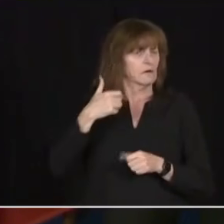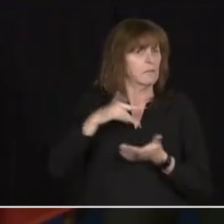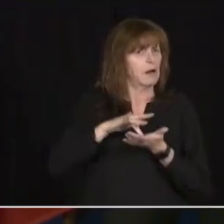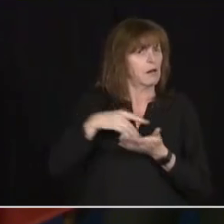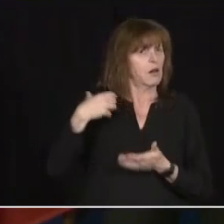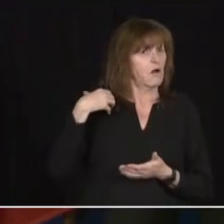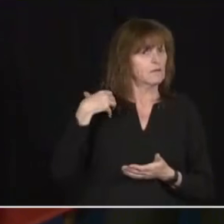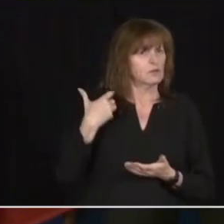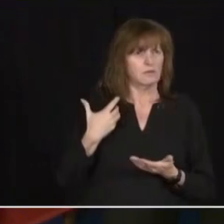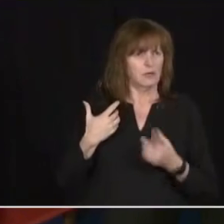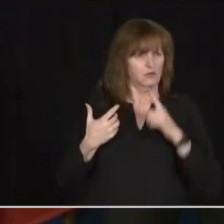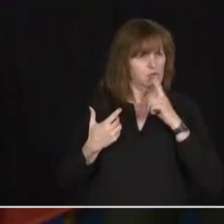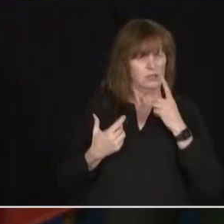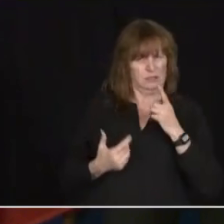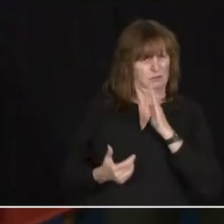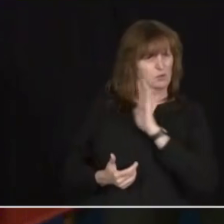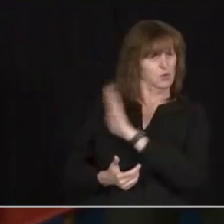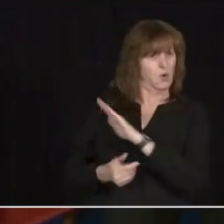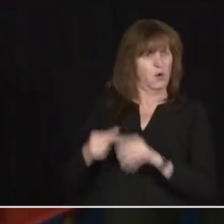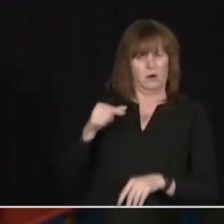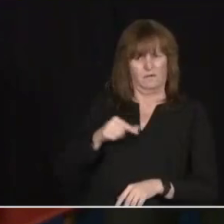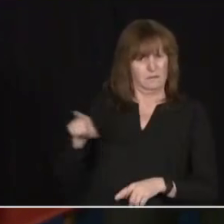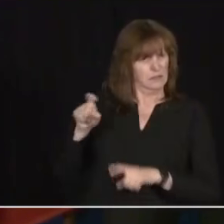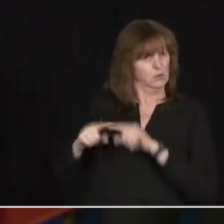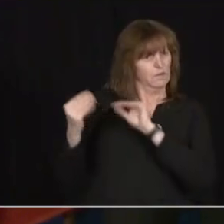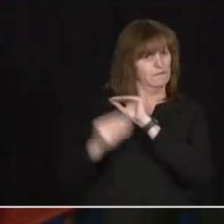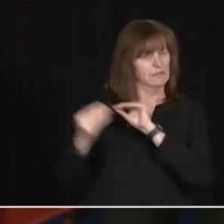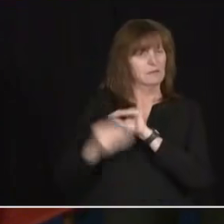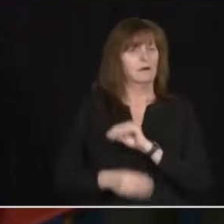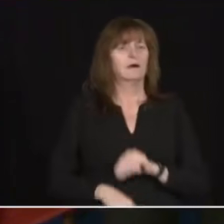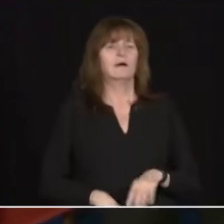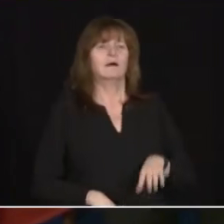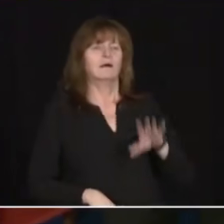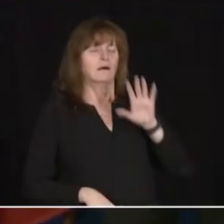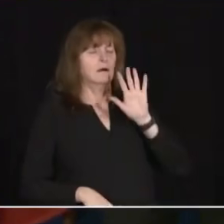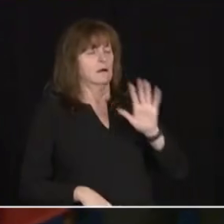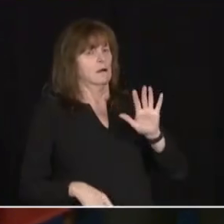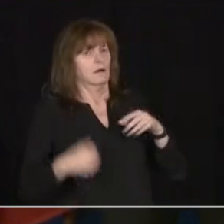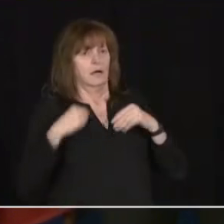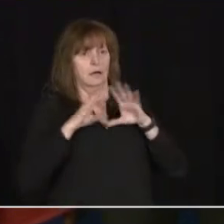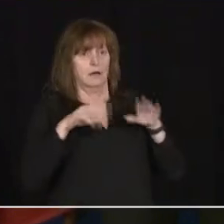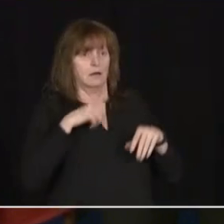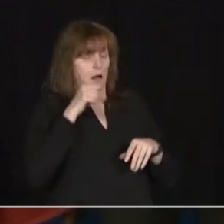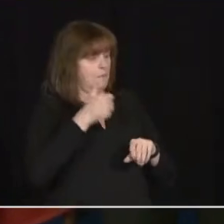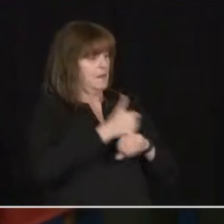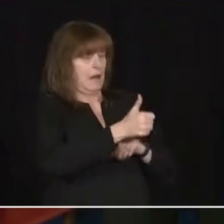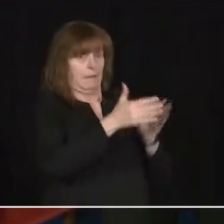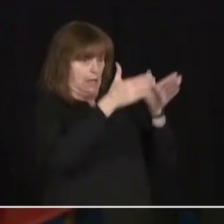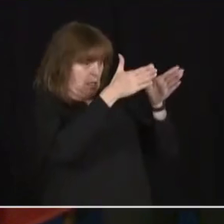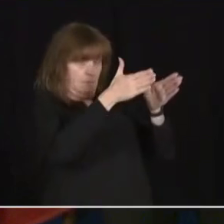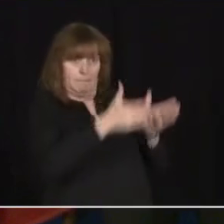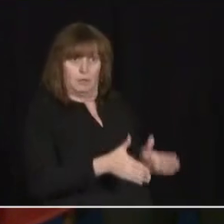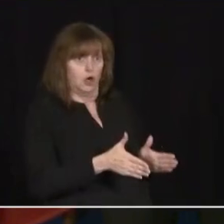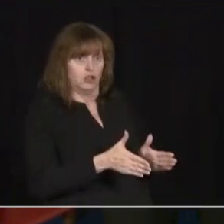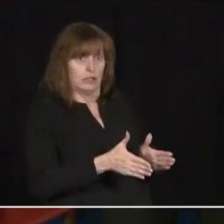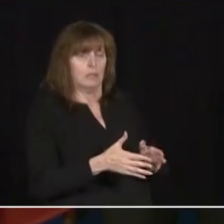problem your government should be fixing? Let's be very clear, I don't want to blame anyone.